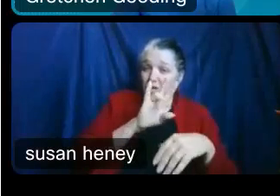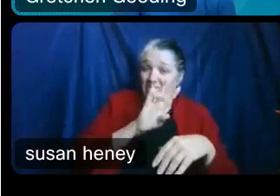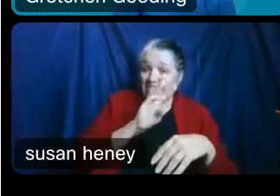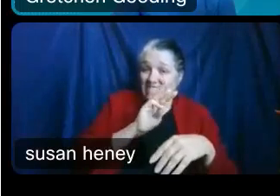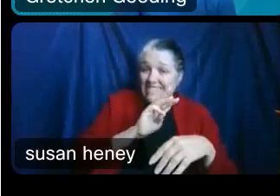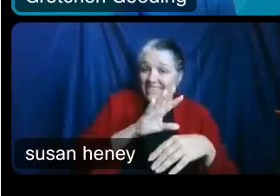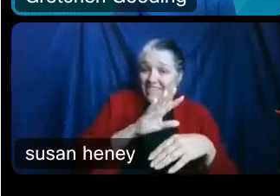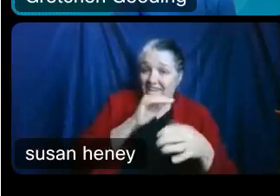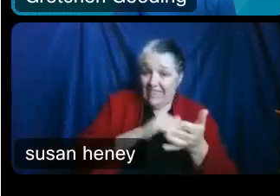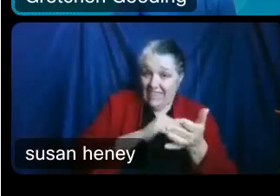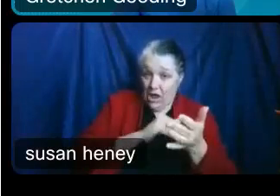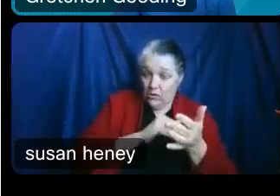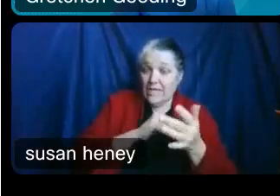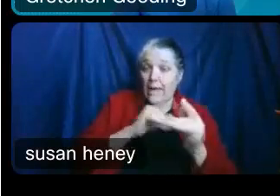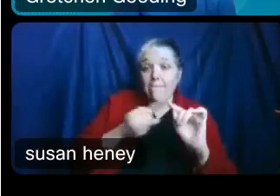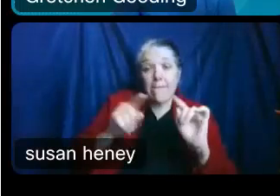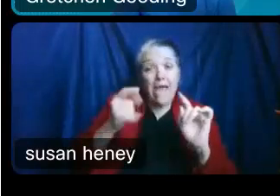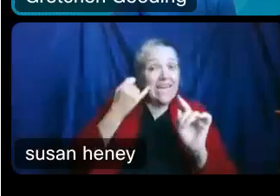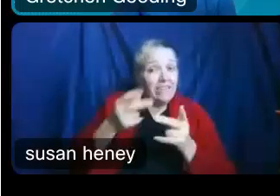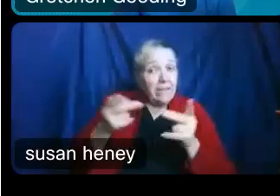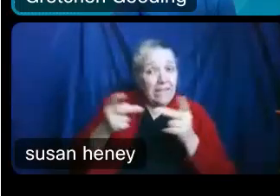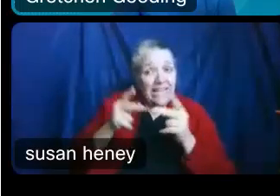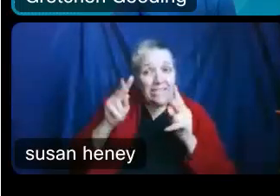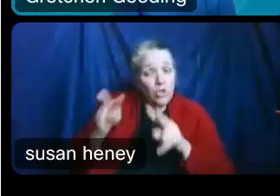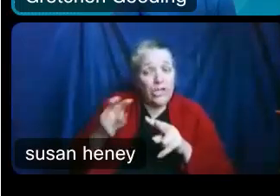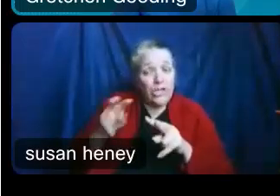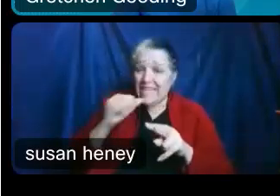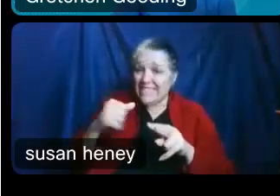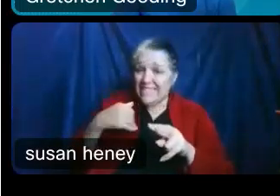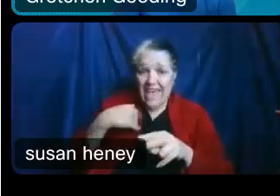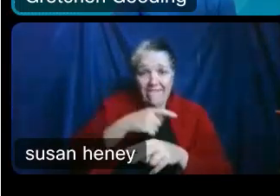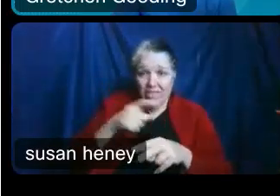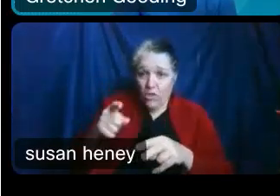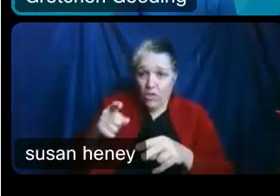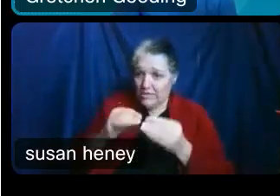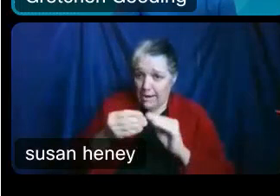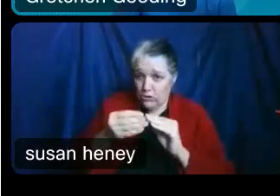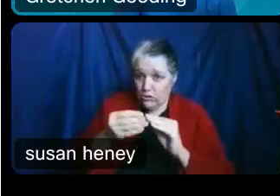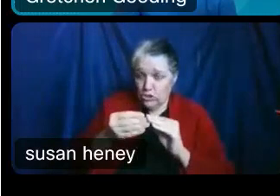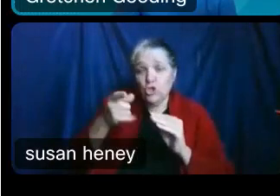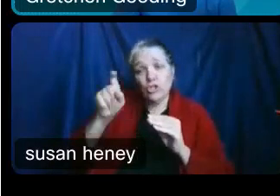if the geography you're seeking does not meet these thresholds, you'll rely on the 5-year